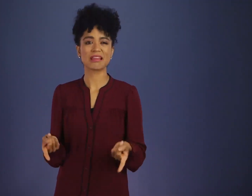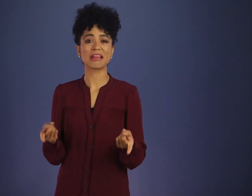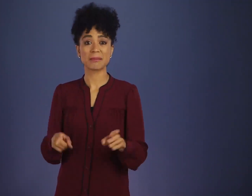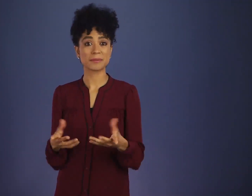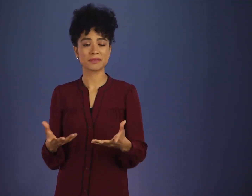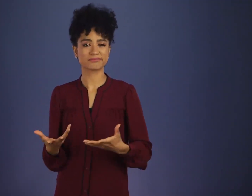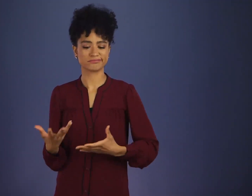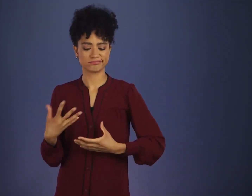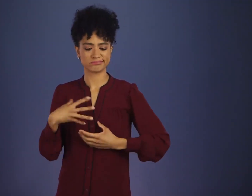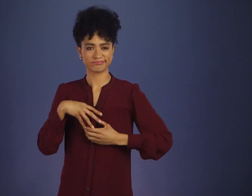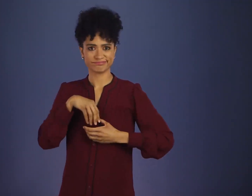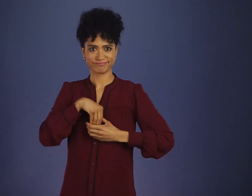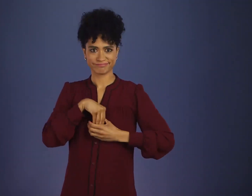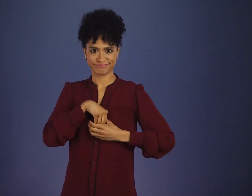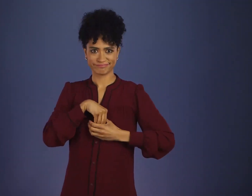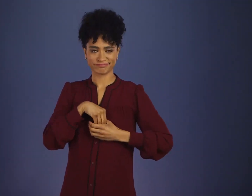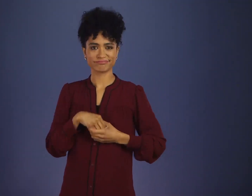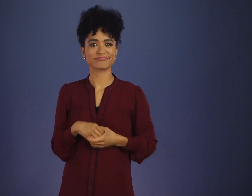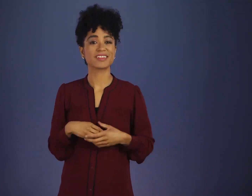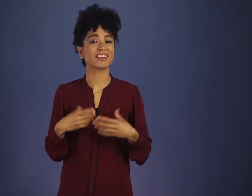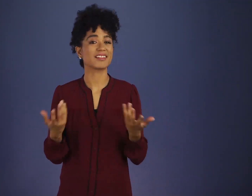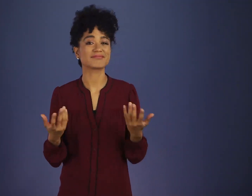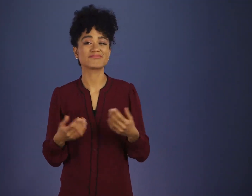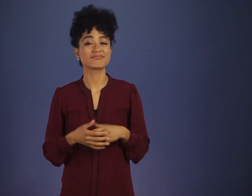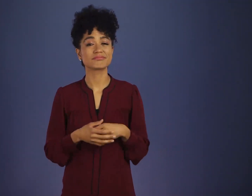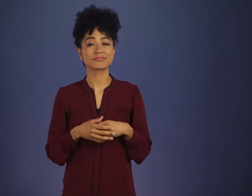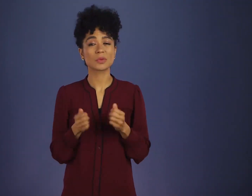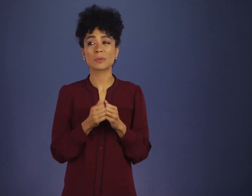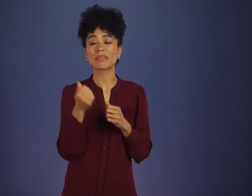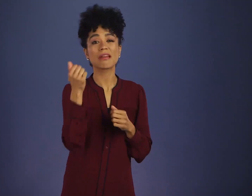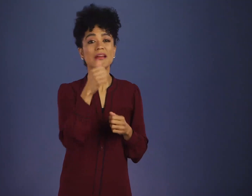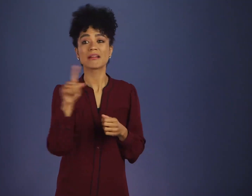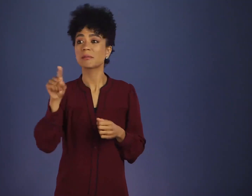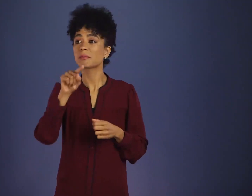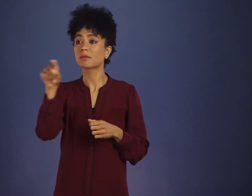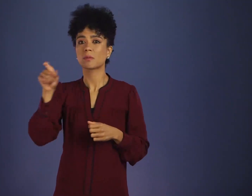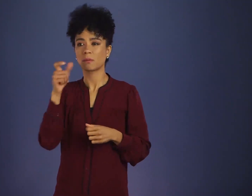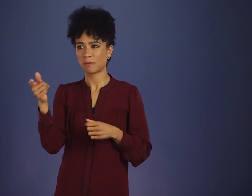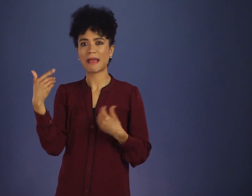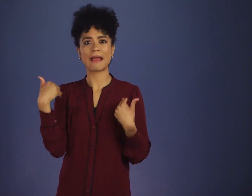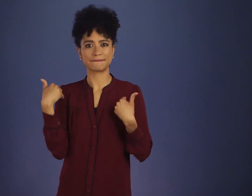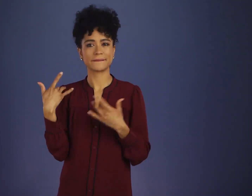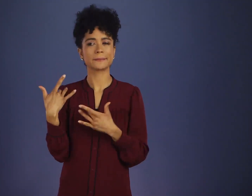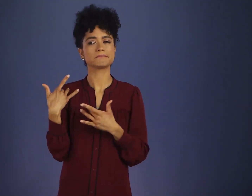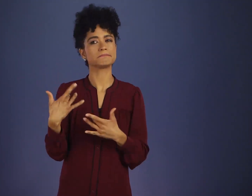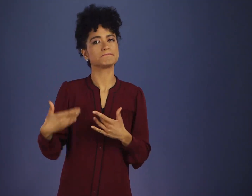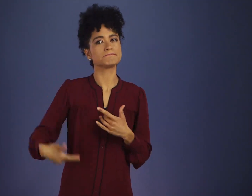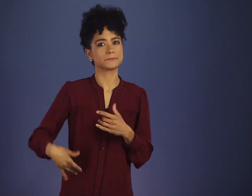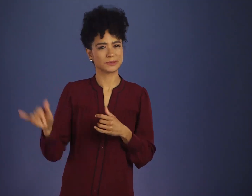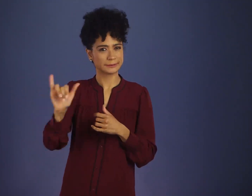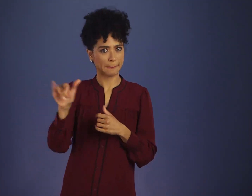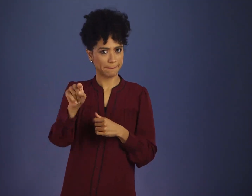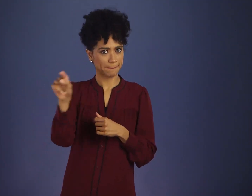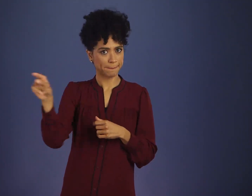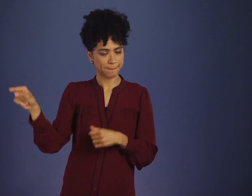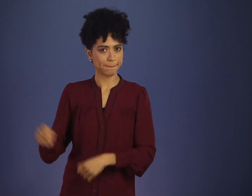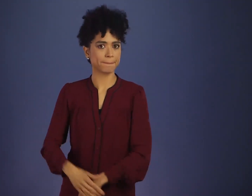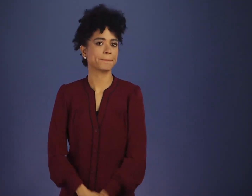In these ways we are set in conflict not only with ourselves, but with other people who have instincts, too.